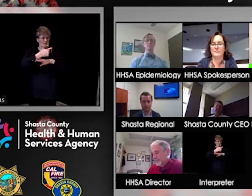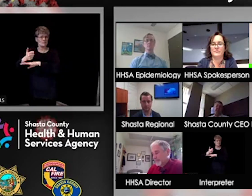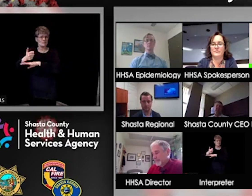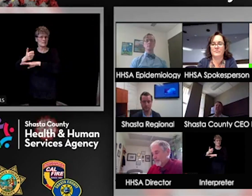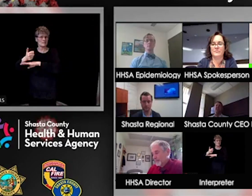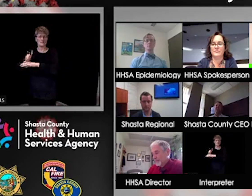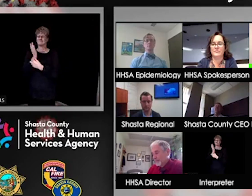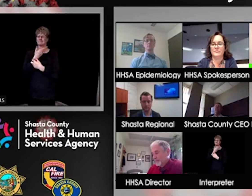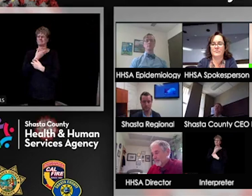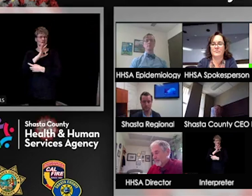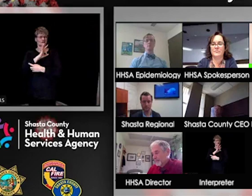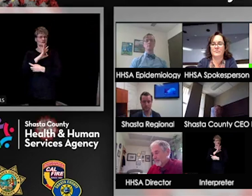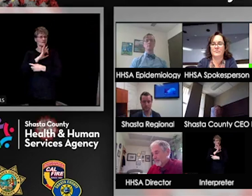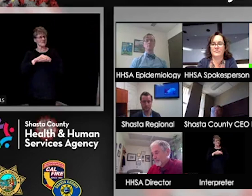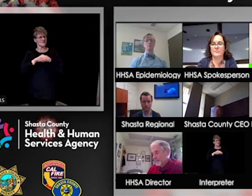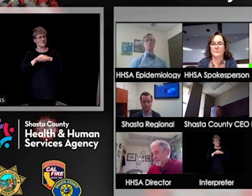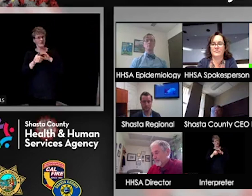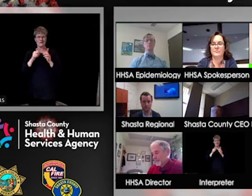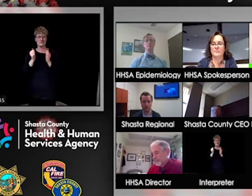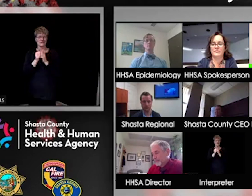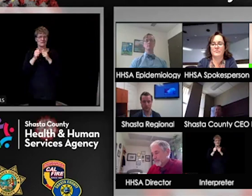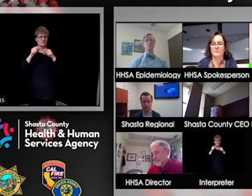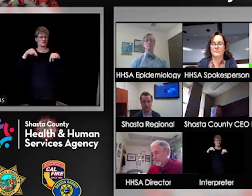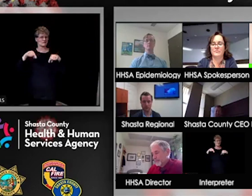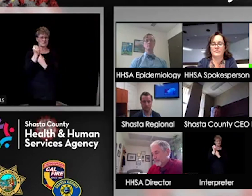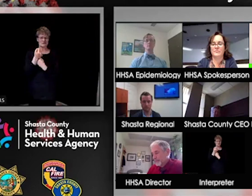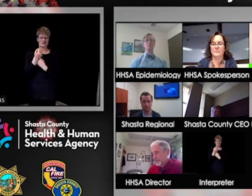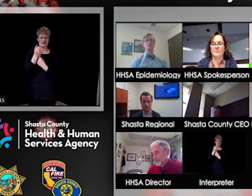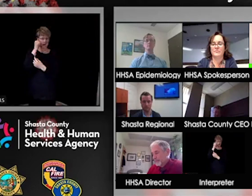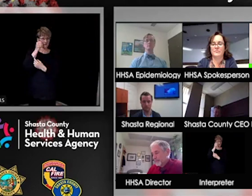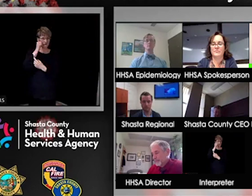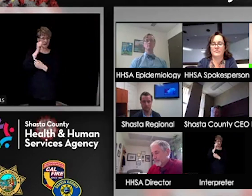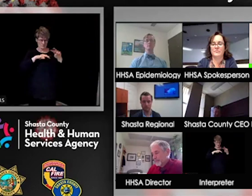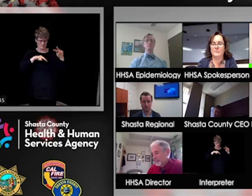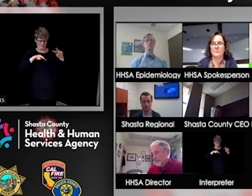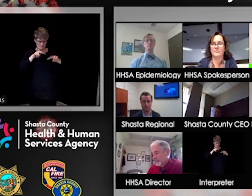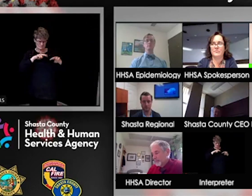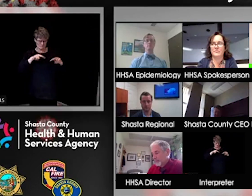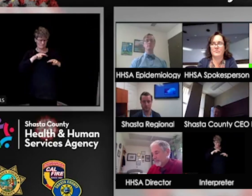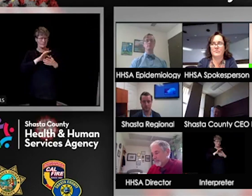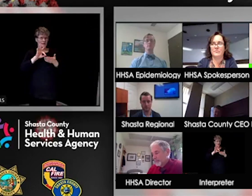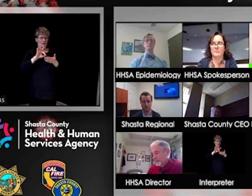monitor our PPE daily, we use the burn rate calculator, we work very closely with the